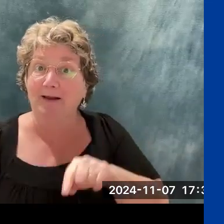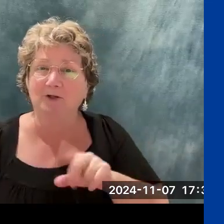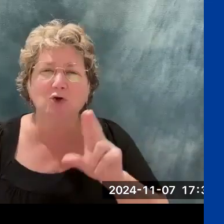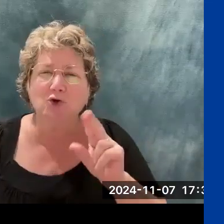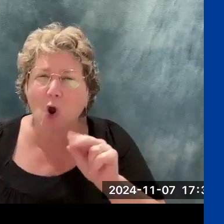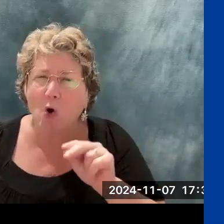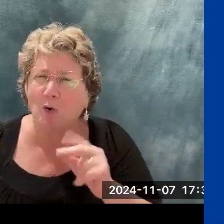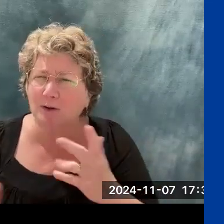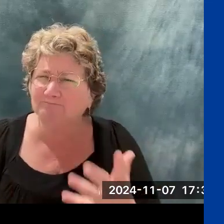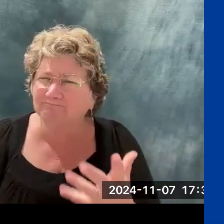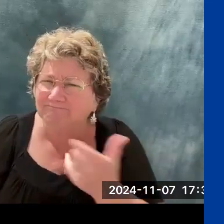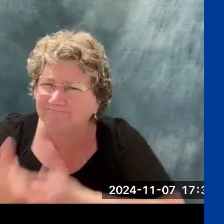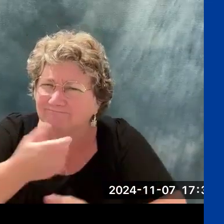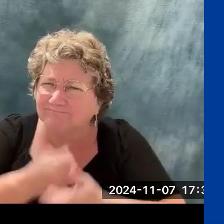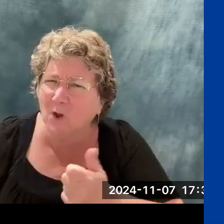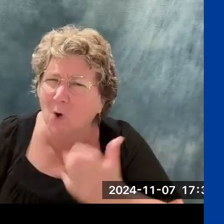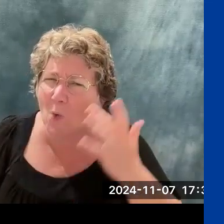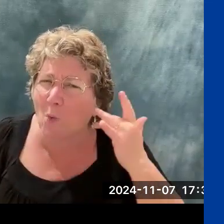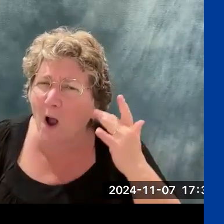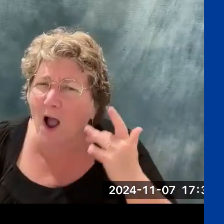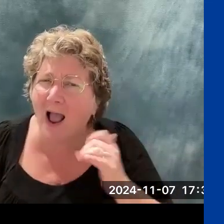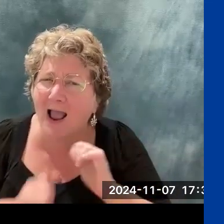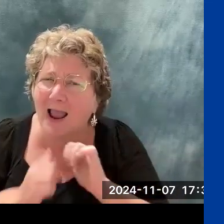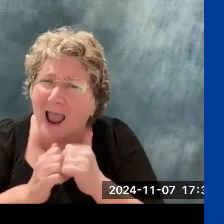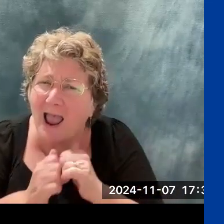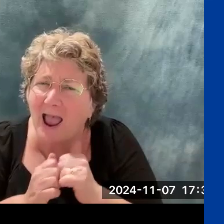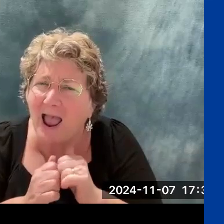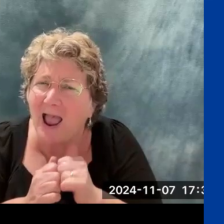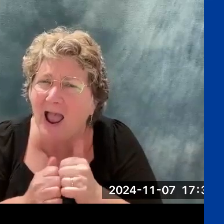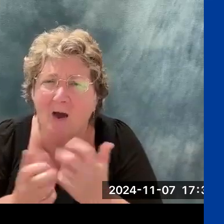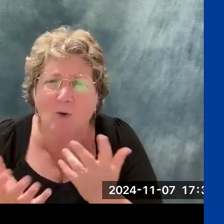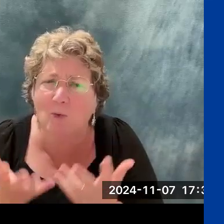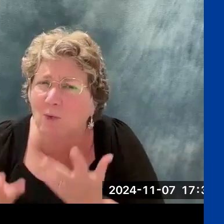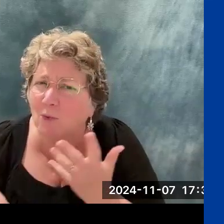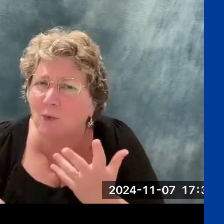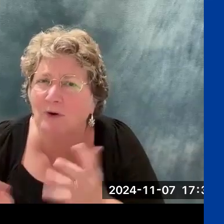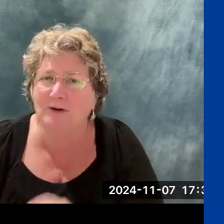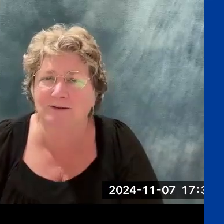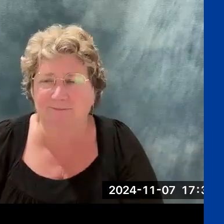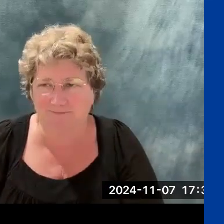making sure that you're asking those open-ended questions in a genuine way so that people